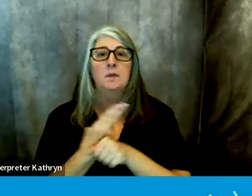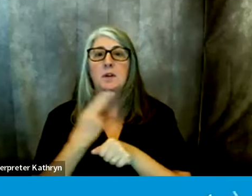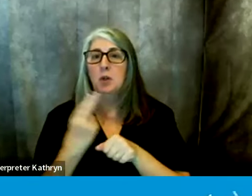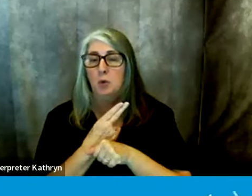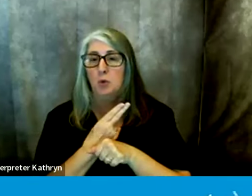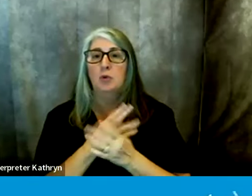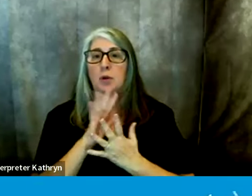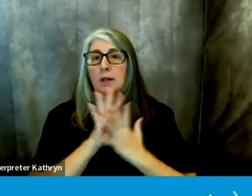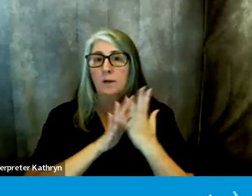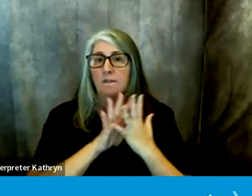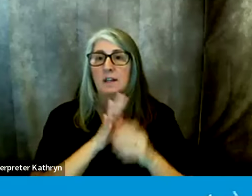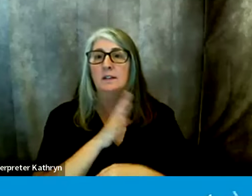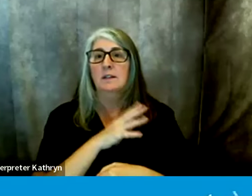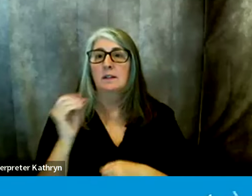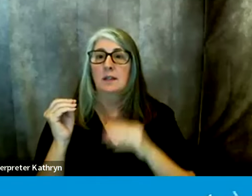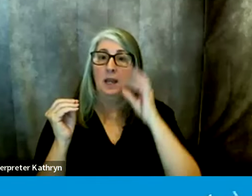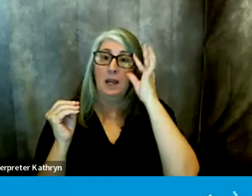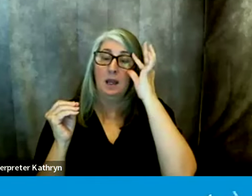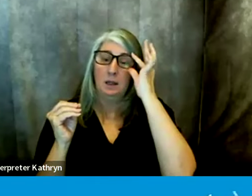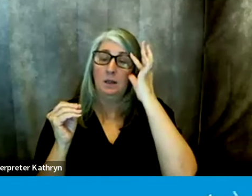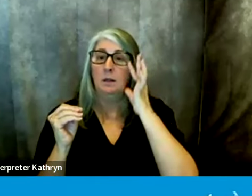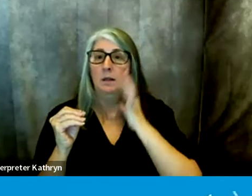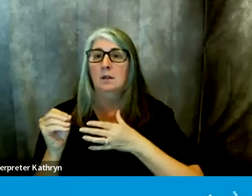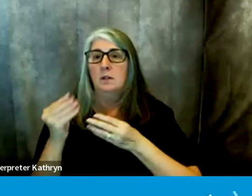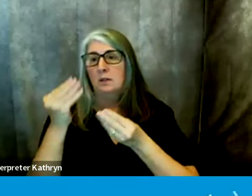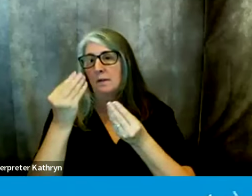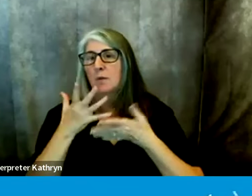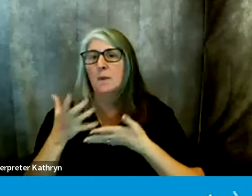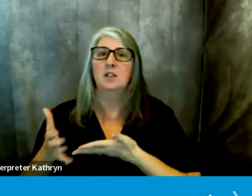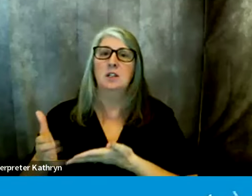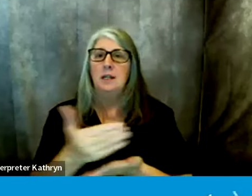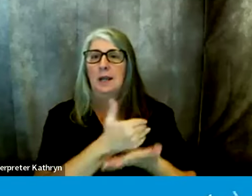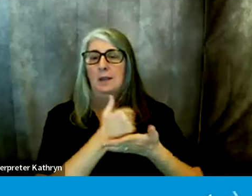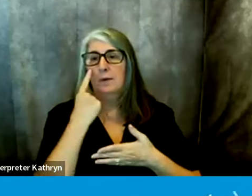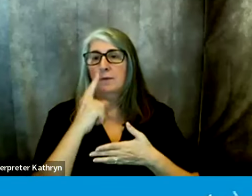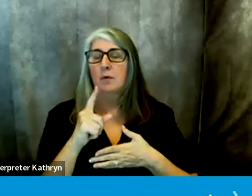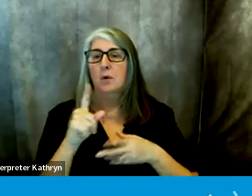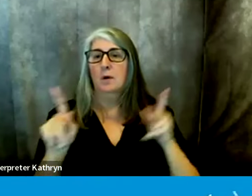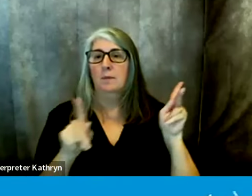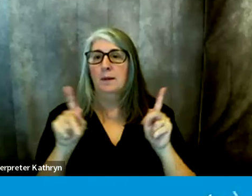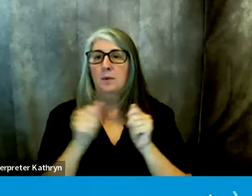and also just gathering more information from both people with spinal cord injuries